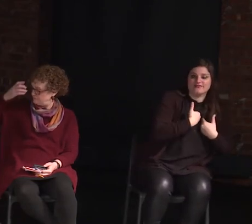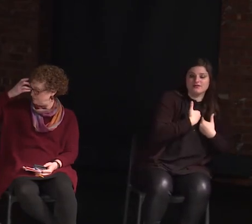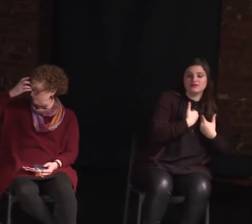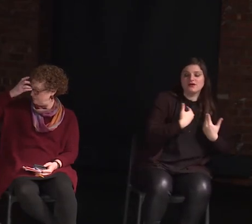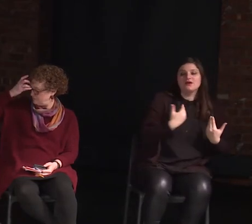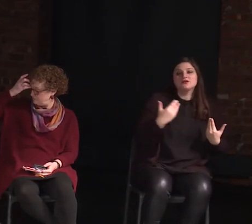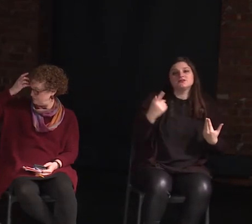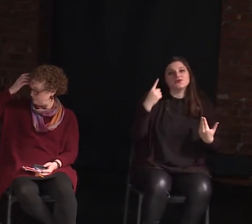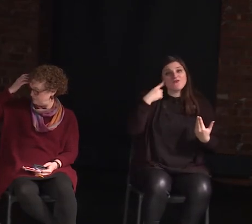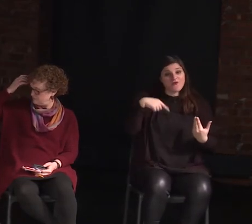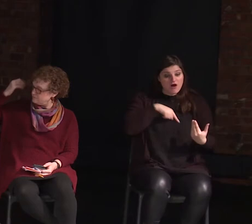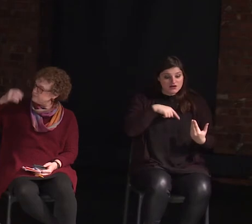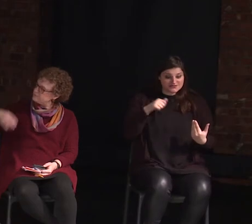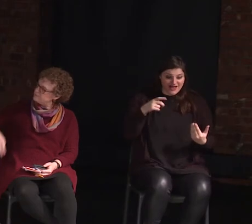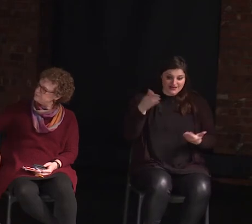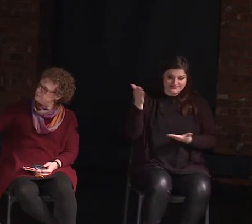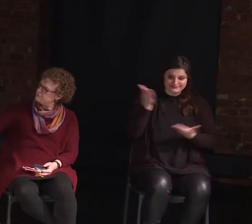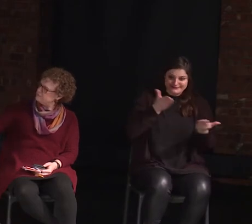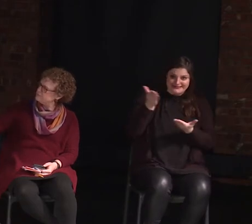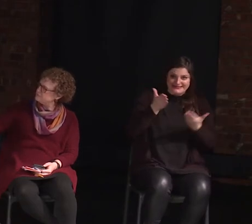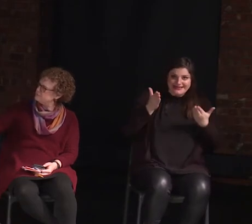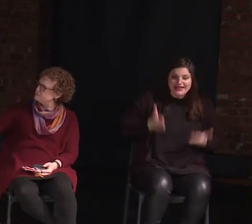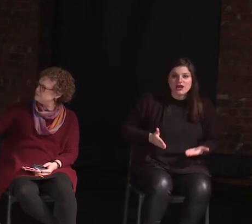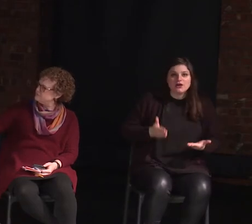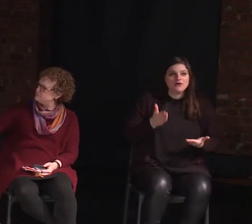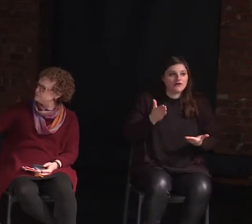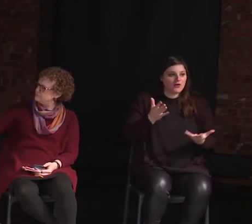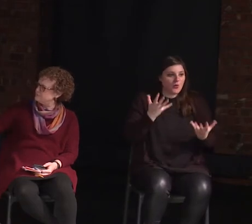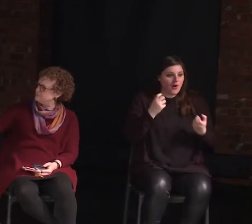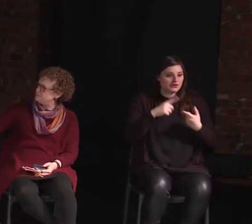as a capacity builder?